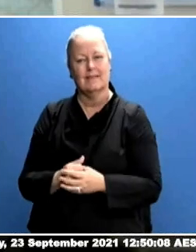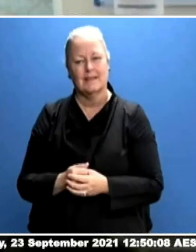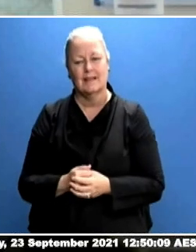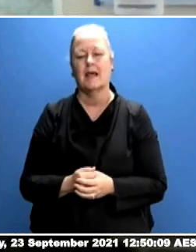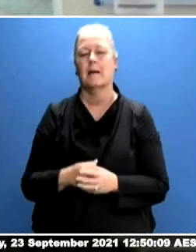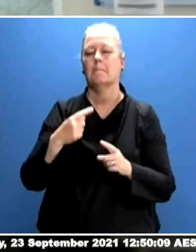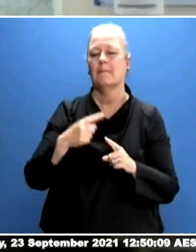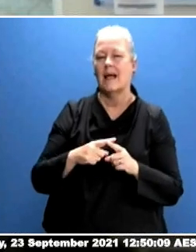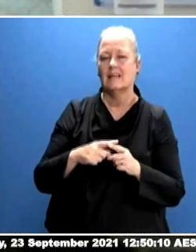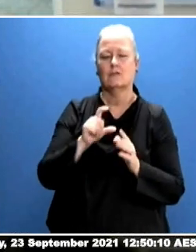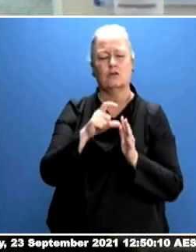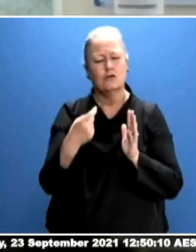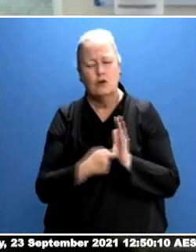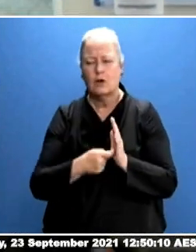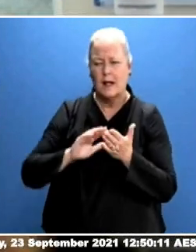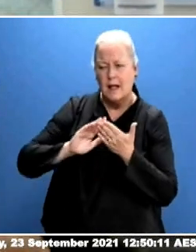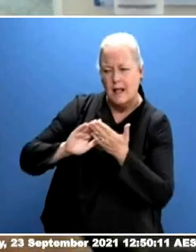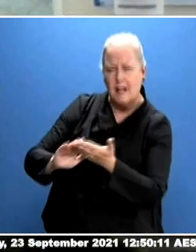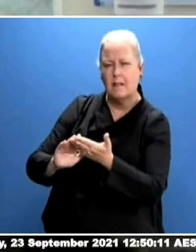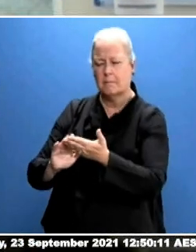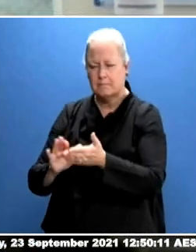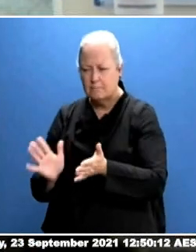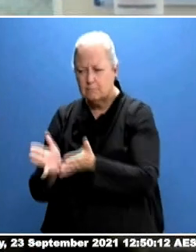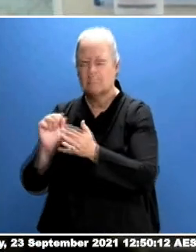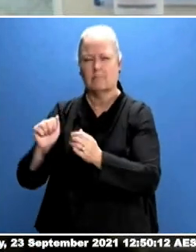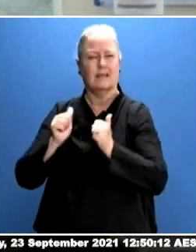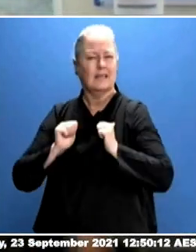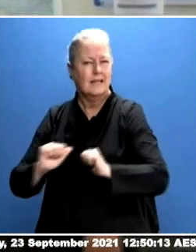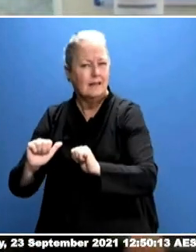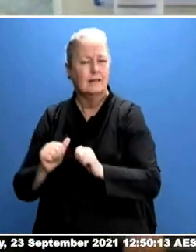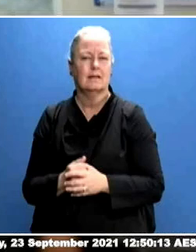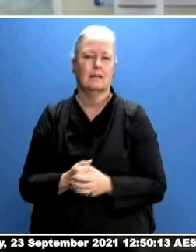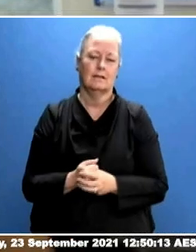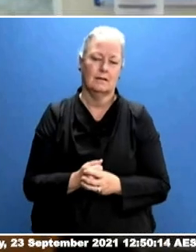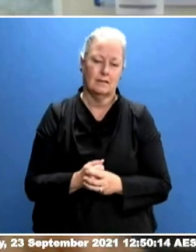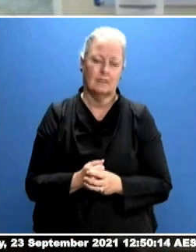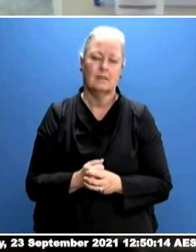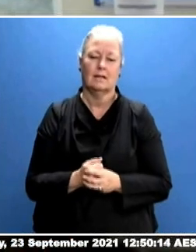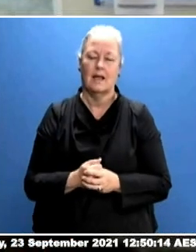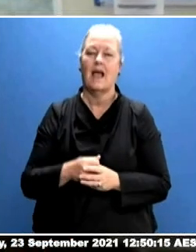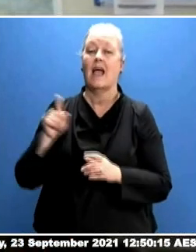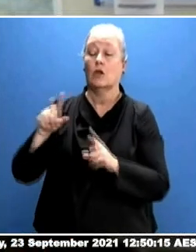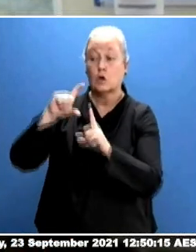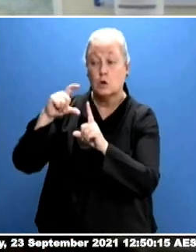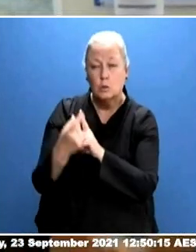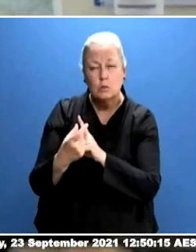of therapeutic treatment that someone has cultural responsiveness incorporated